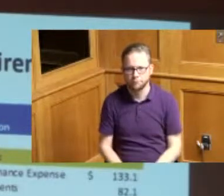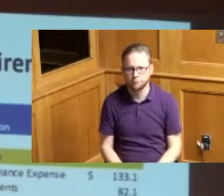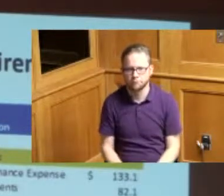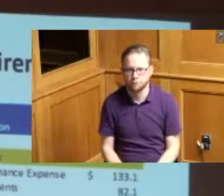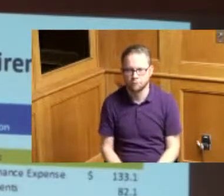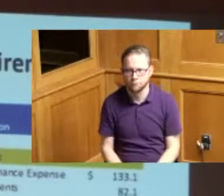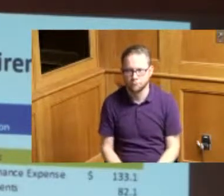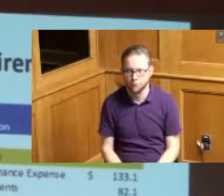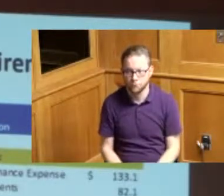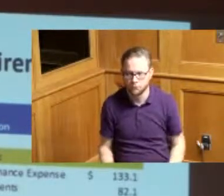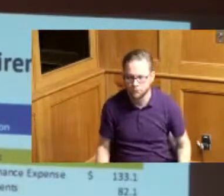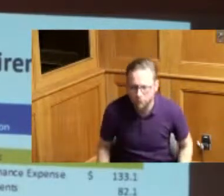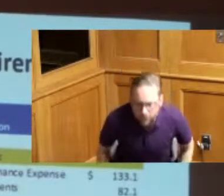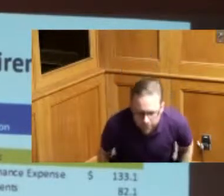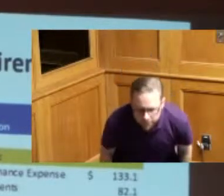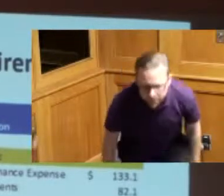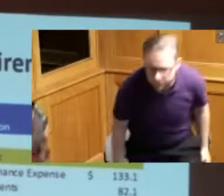good afternoon everybody my name is Pam Lemoyne again